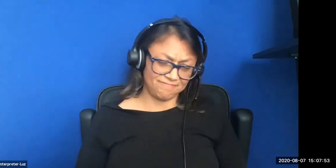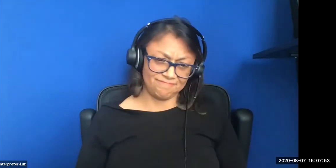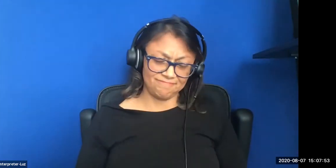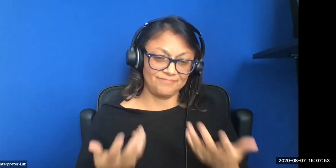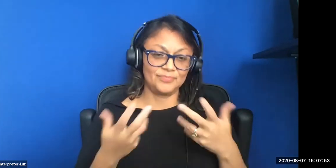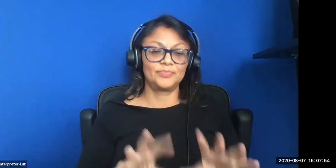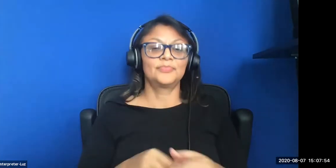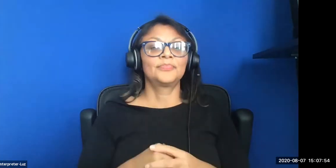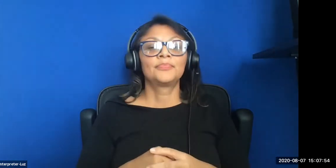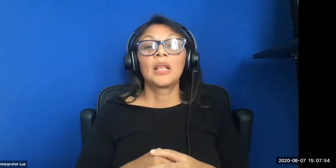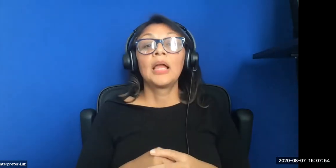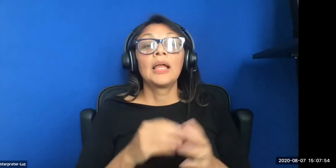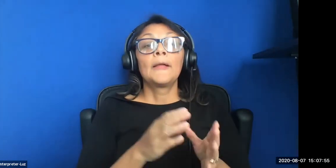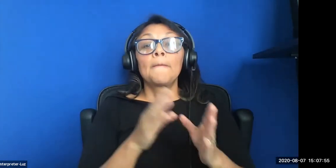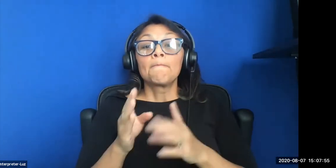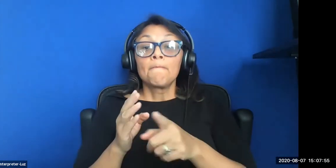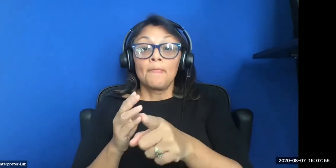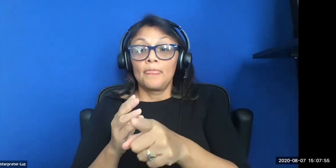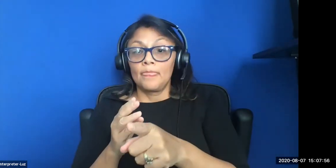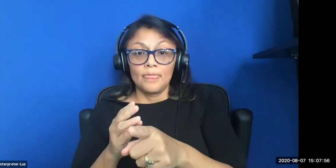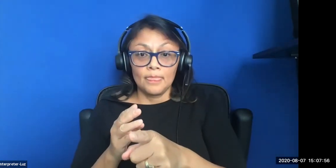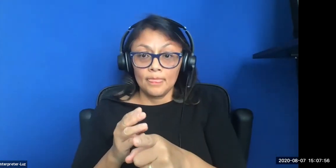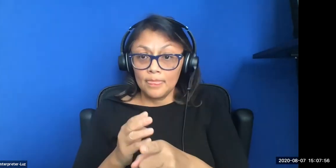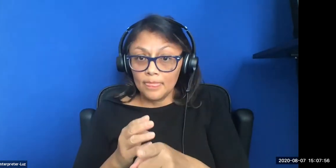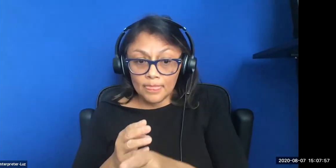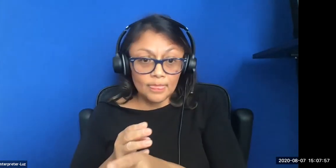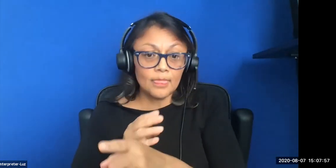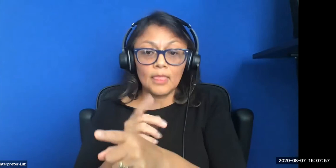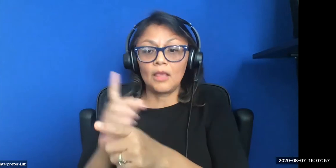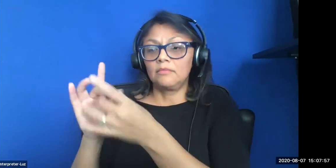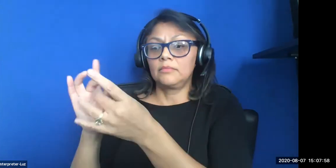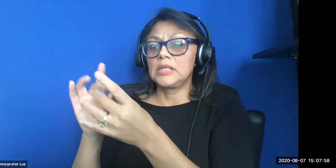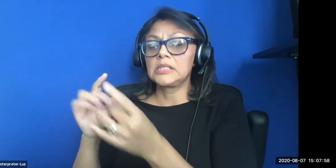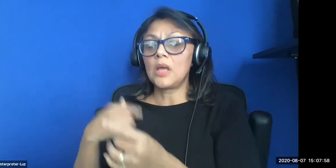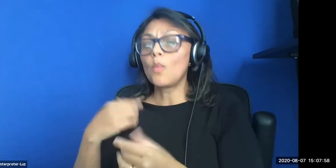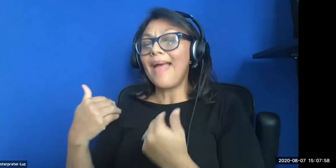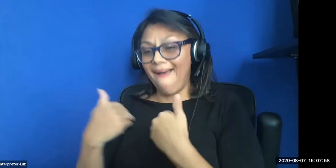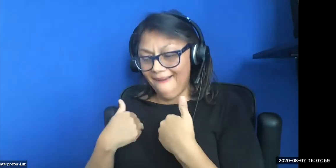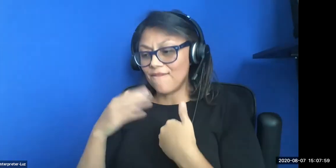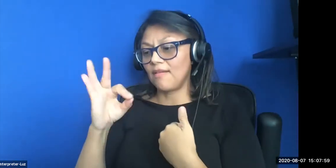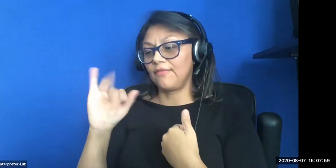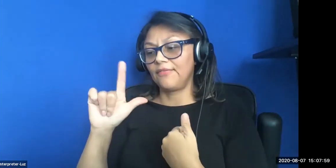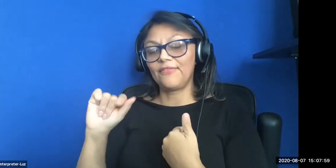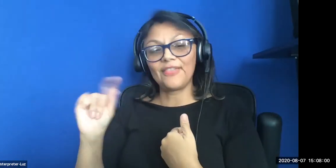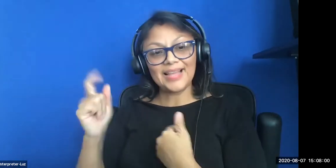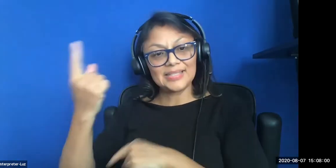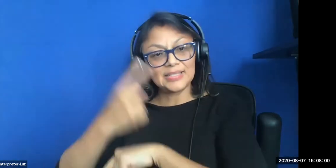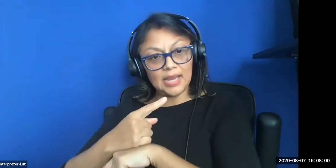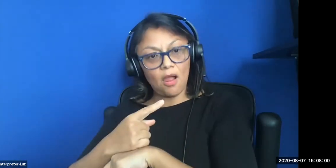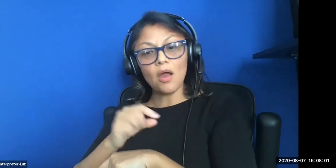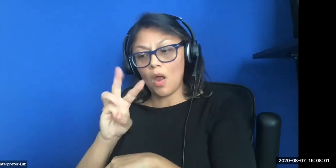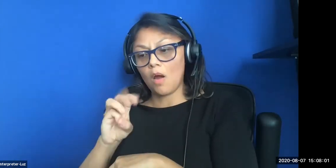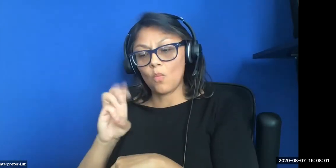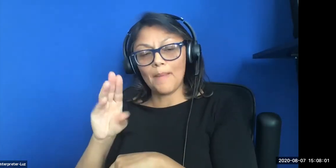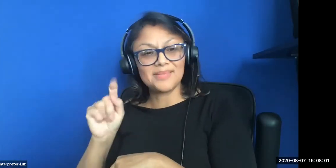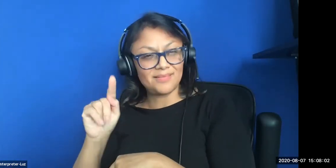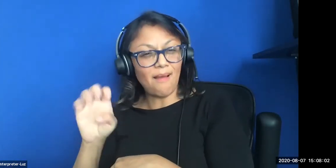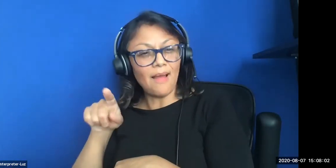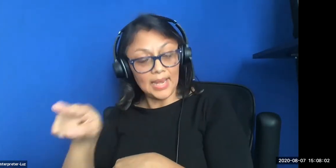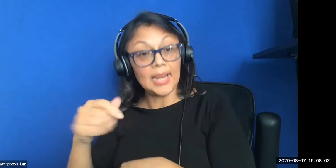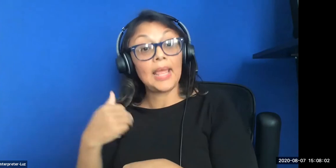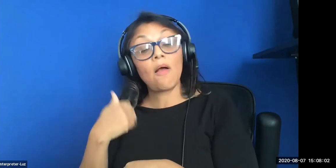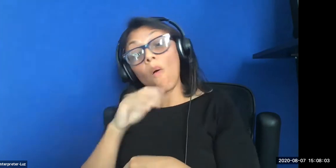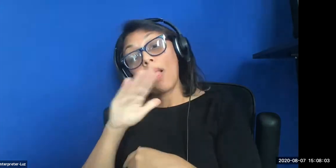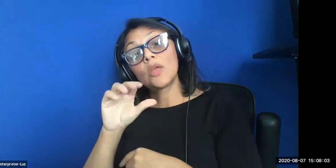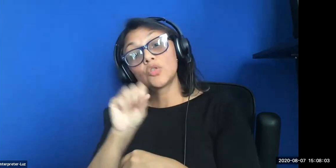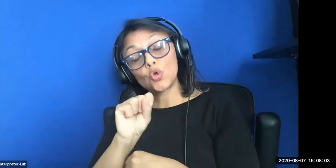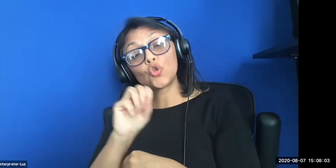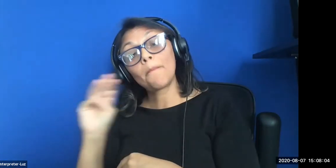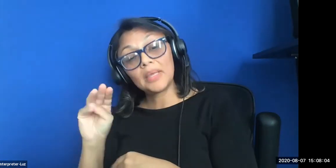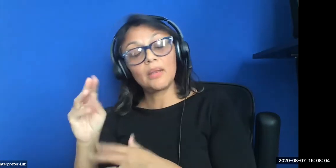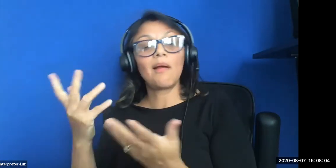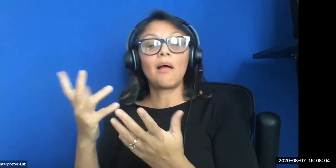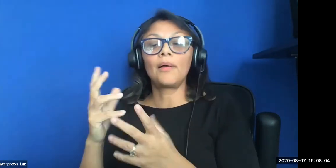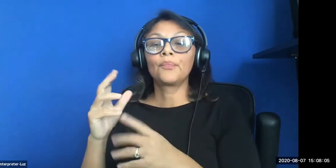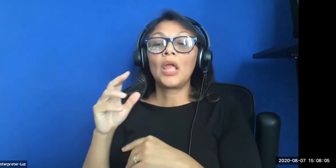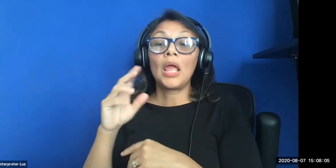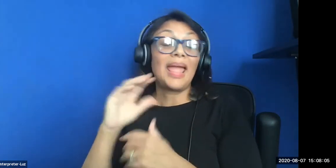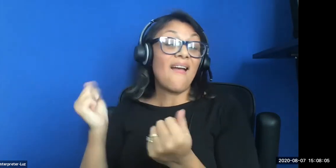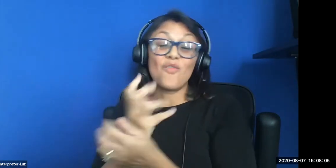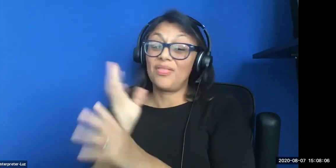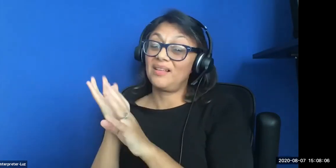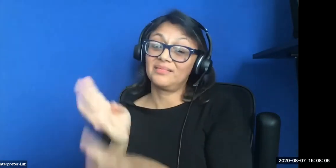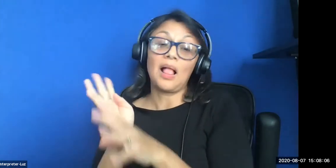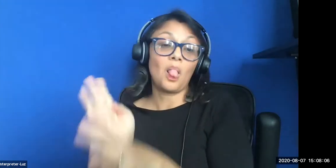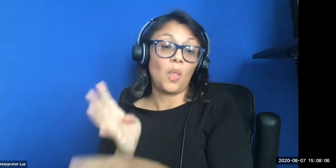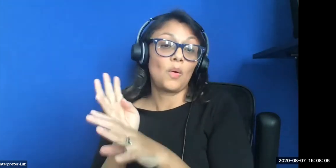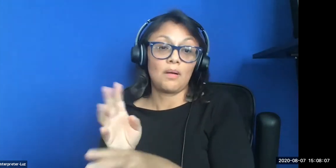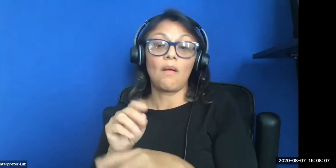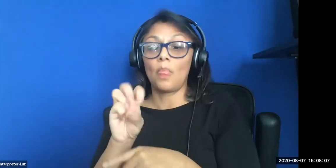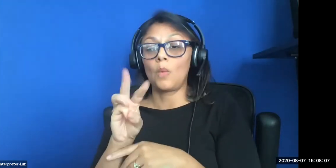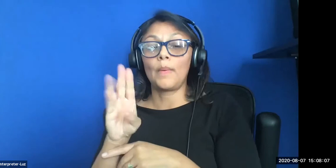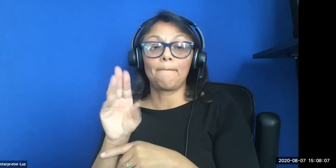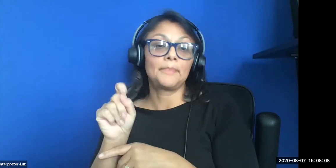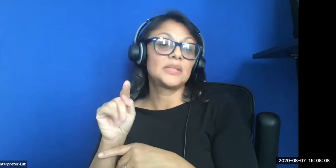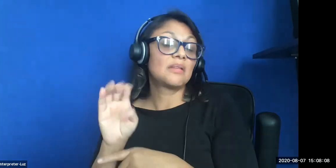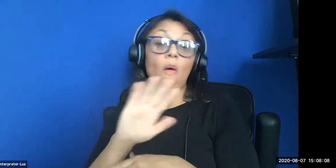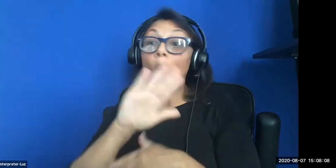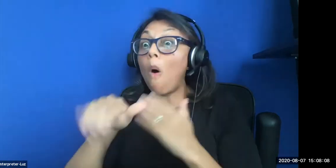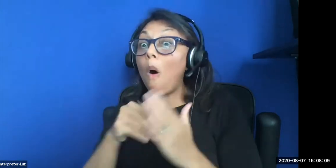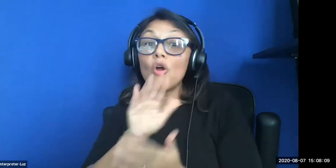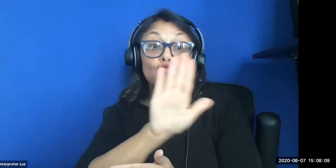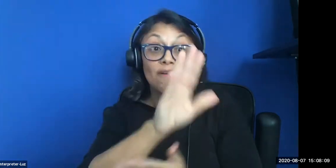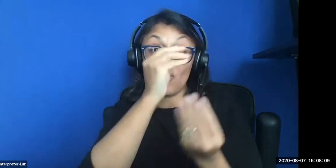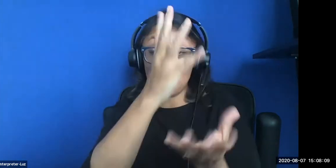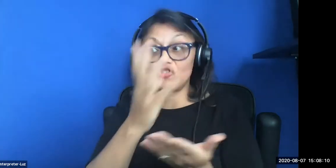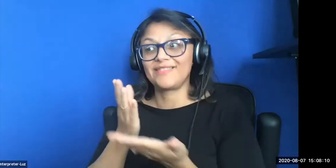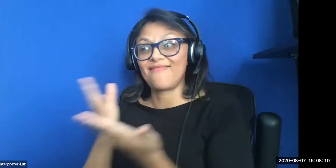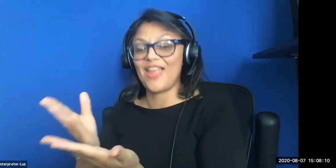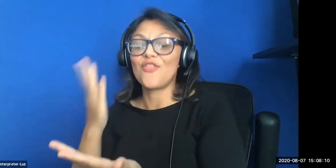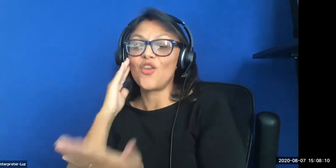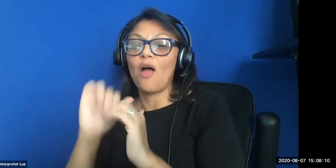Susi Nitzel: Yes. So we have an event website for our flex day and all of your information, your email your all your social media bitwise industries website has all been loaded into the event website. So they have all your information so that they know how to get ahold of you. We have a couple questions.